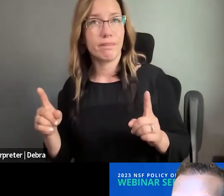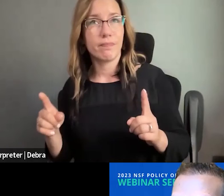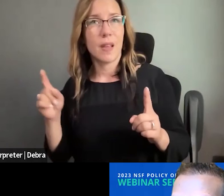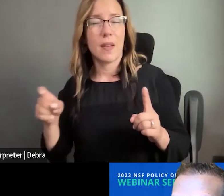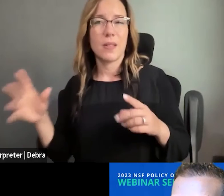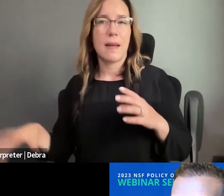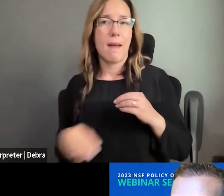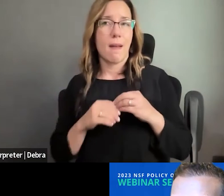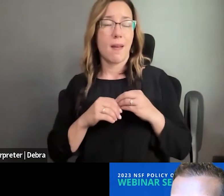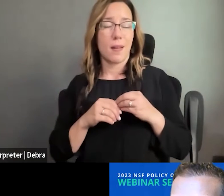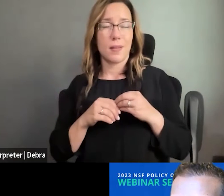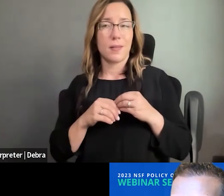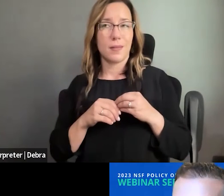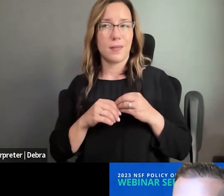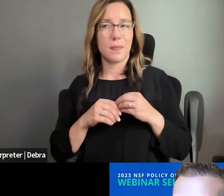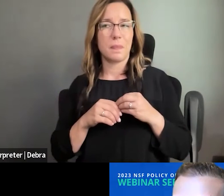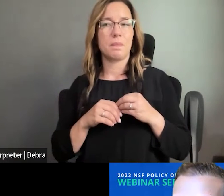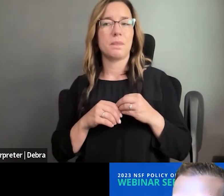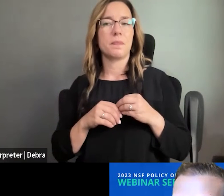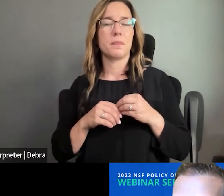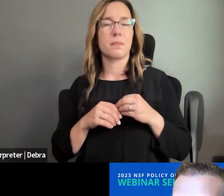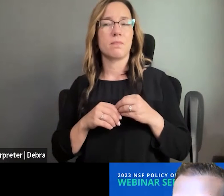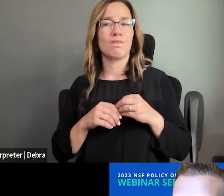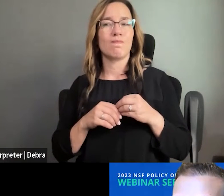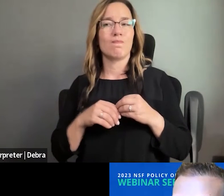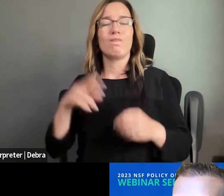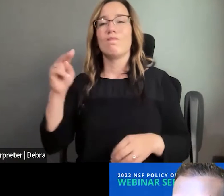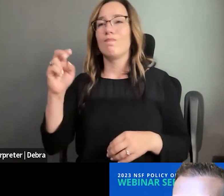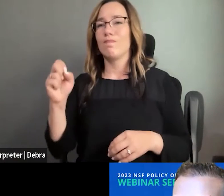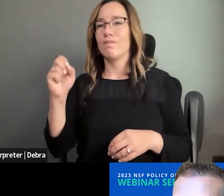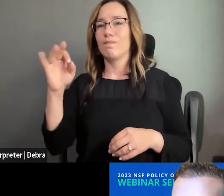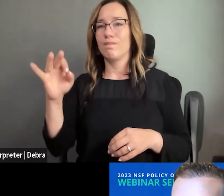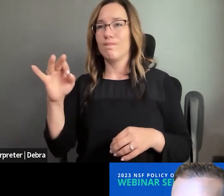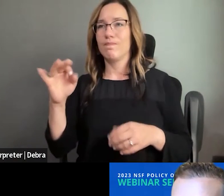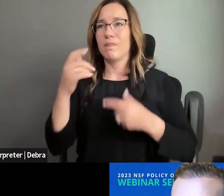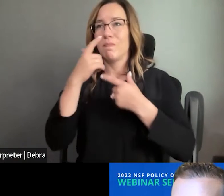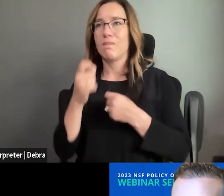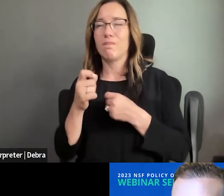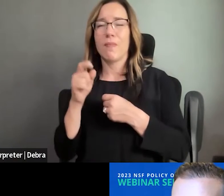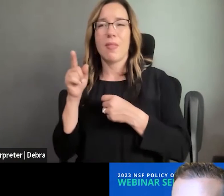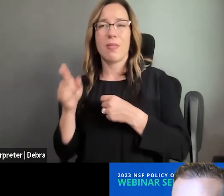Obviously, what NSF is interested in is does the individual,